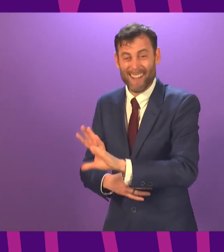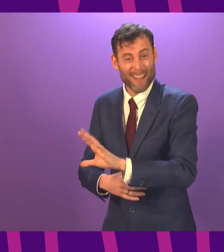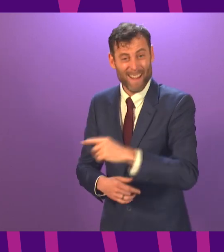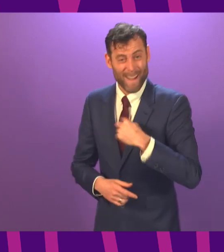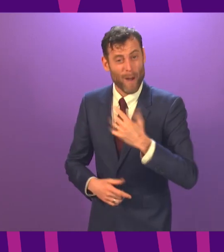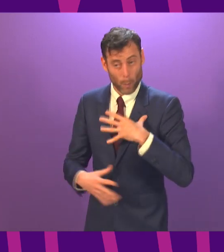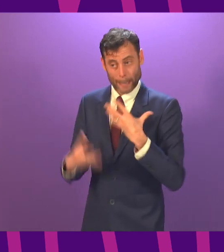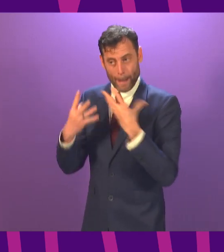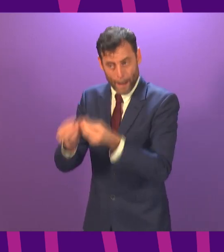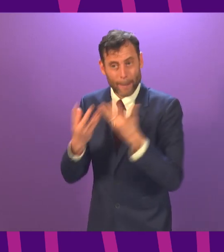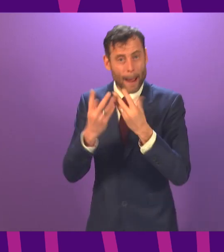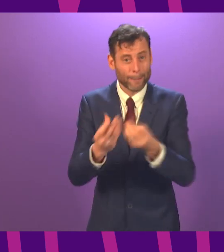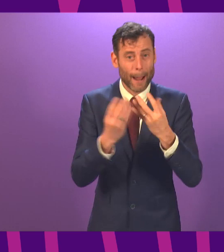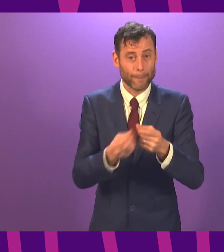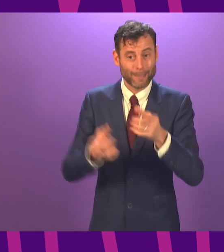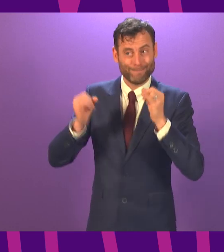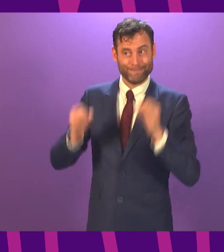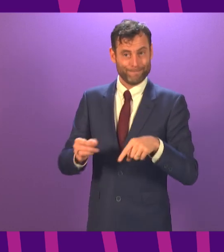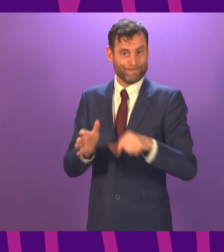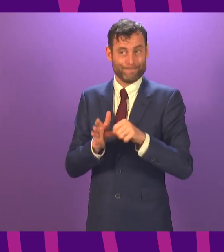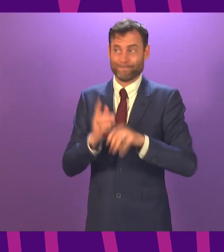United Kingdom and in much of the rest of the world.